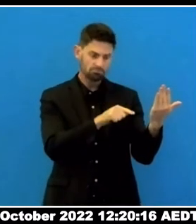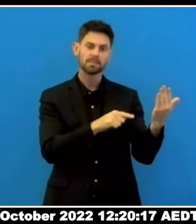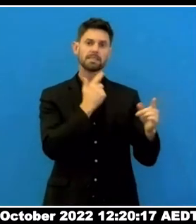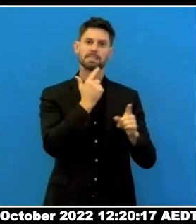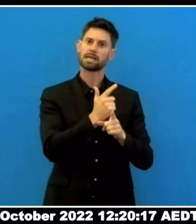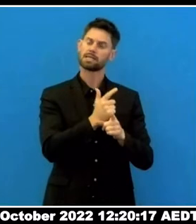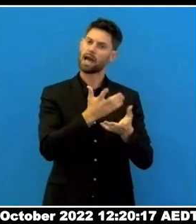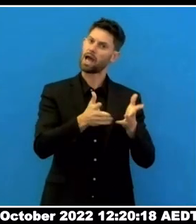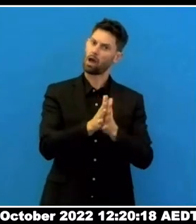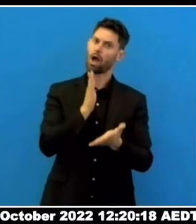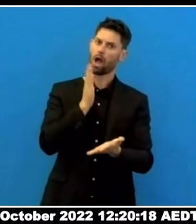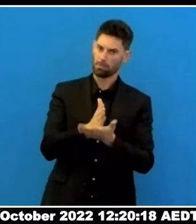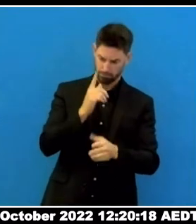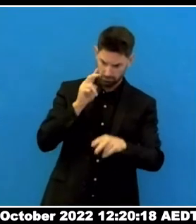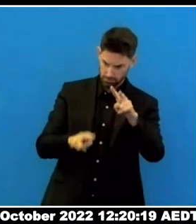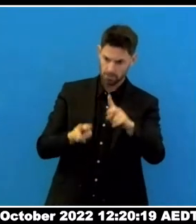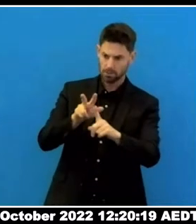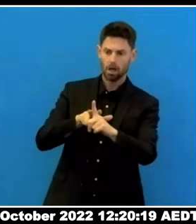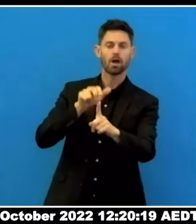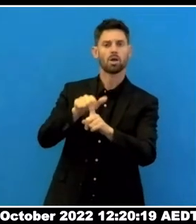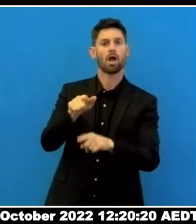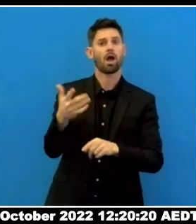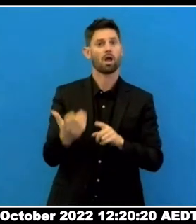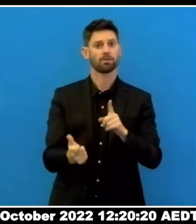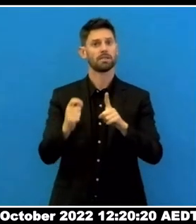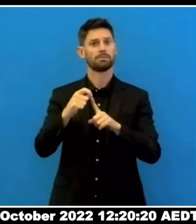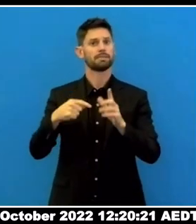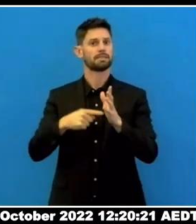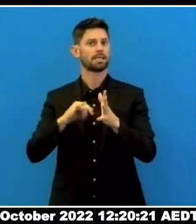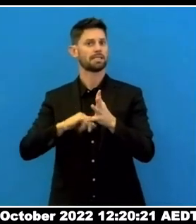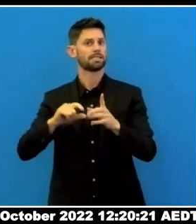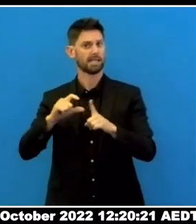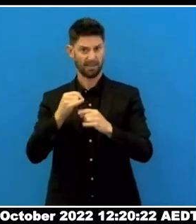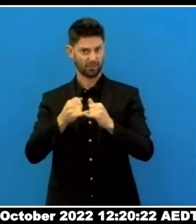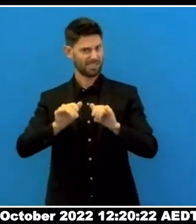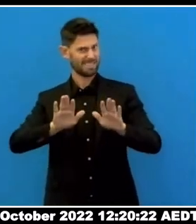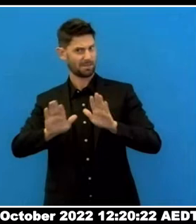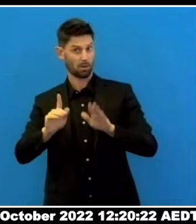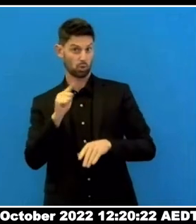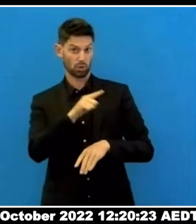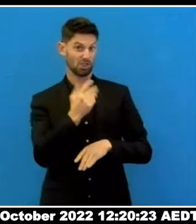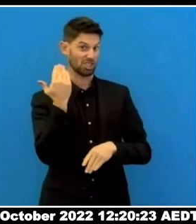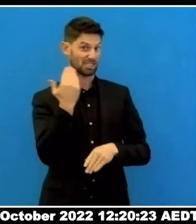that would allow a diagnosis of PTSD reflect the matters that you have referred to? Yes.